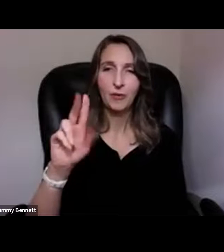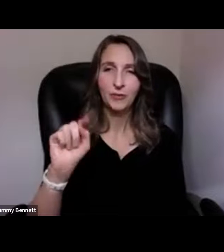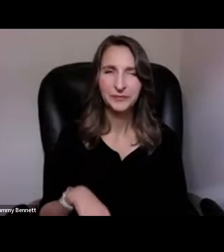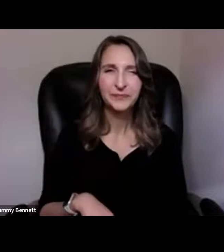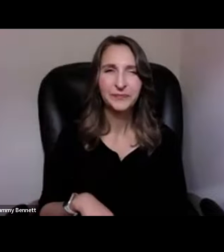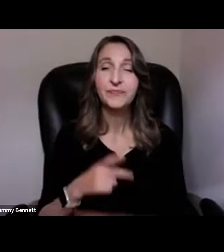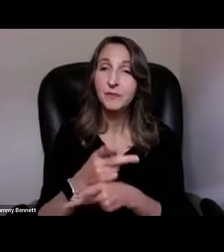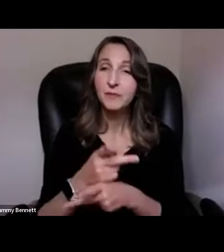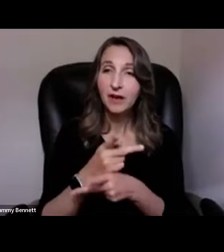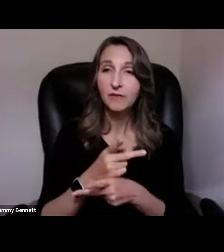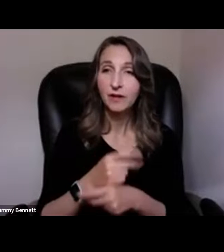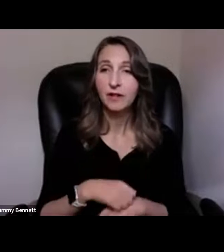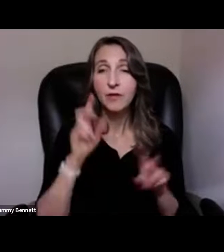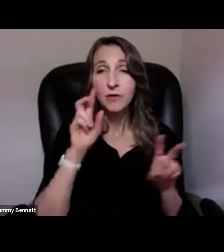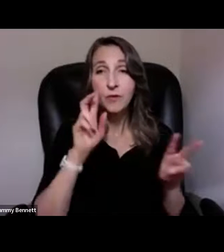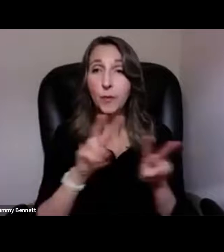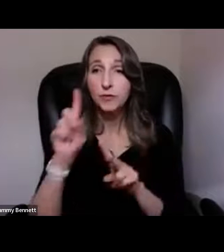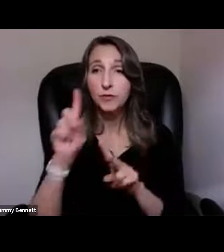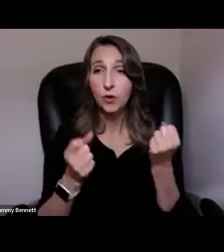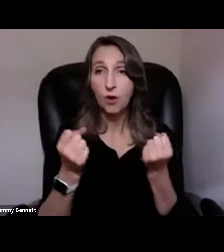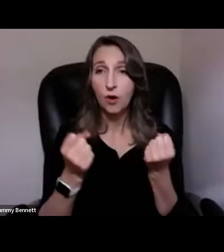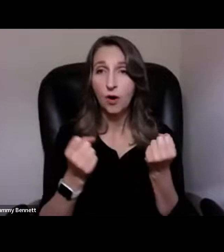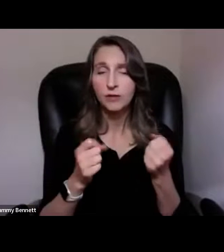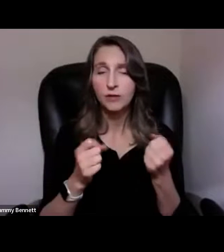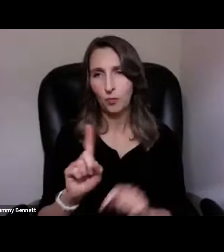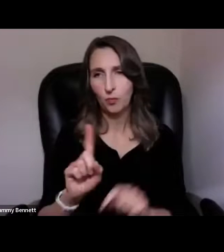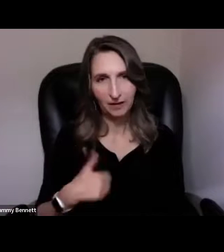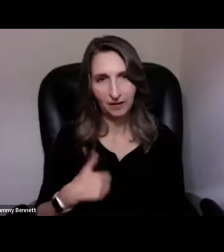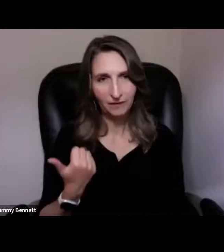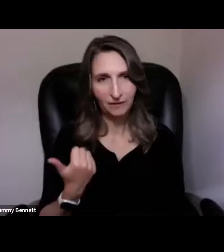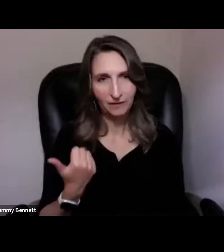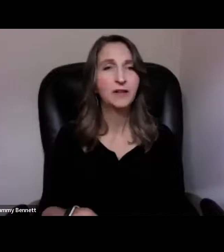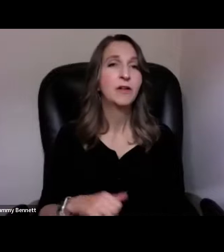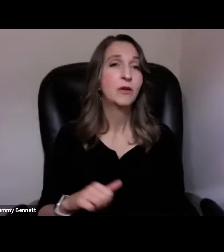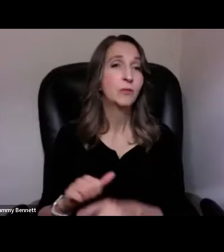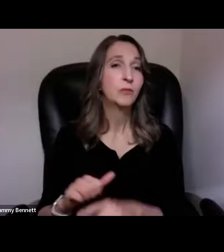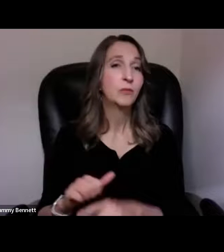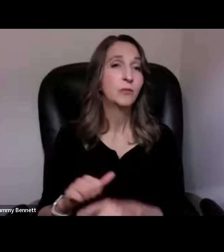Okay, depending where you live. 14. how is your day" "How was practice" So I'm thinking somebody was in sports.